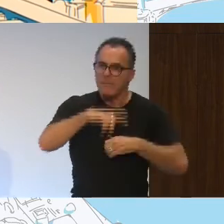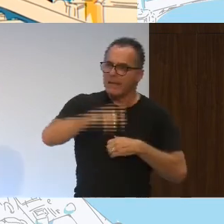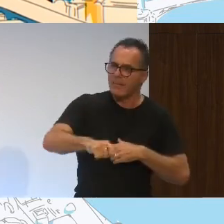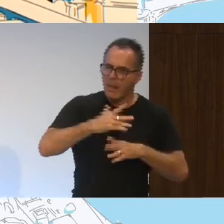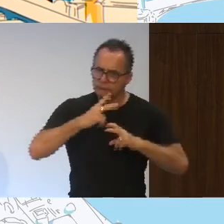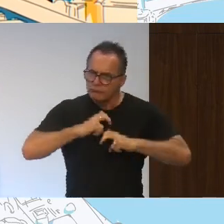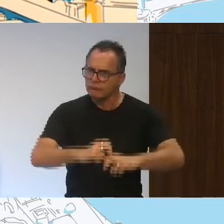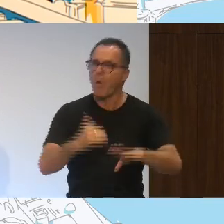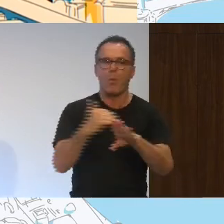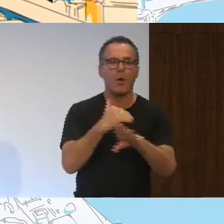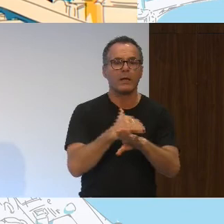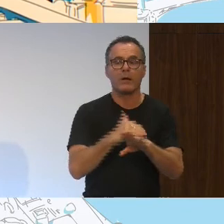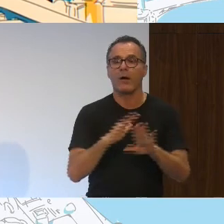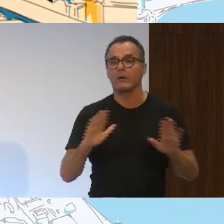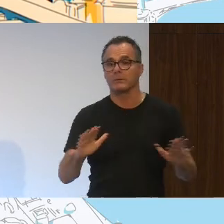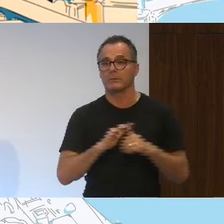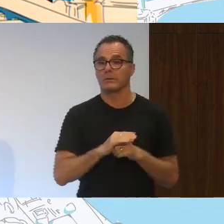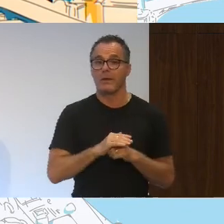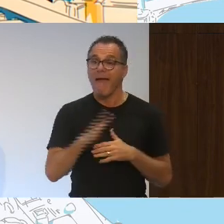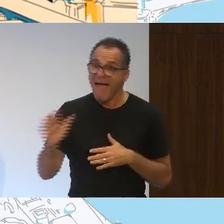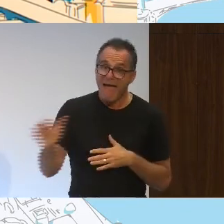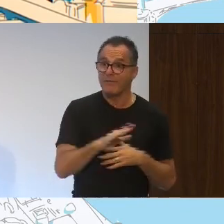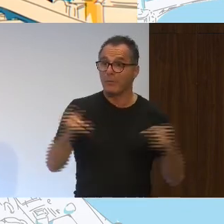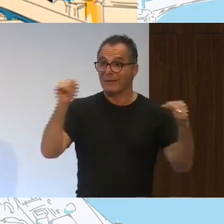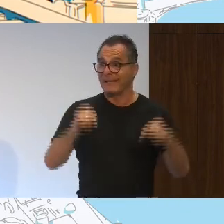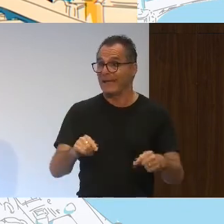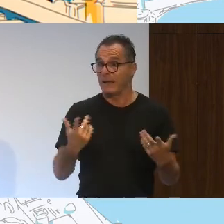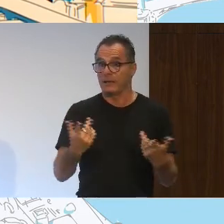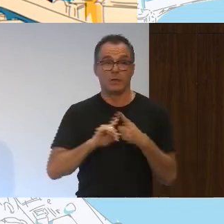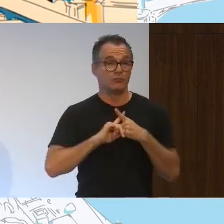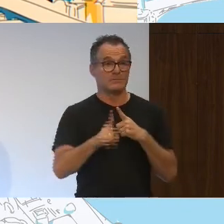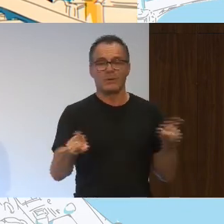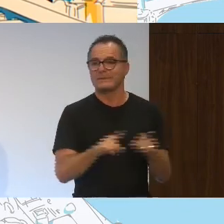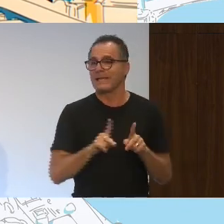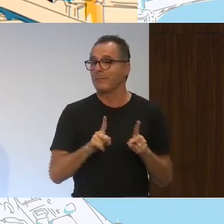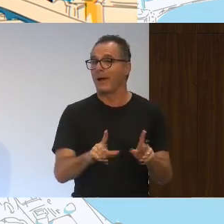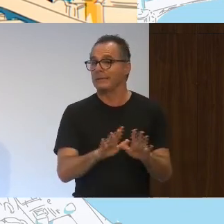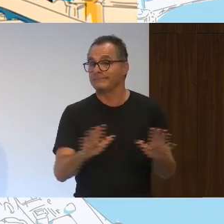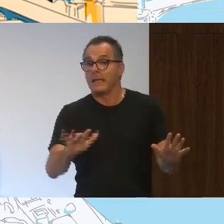It's fair to say that not everyone in the room is going to maybe even be around when they're available.